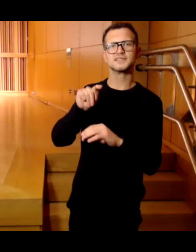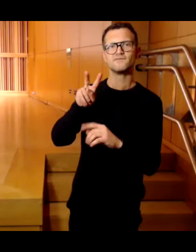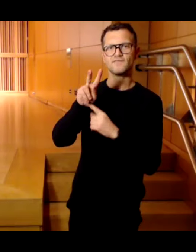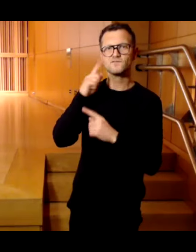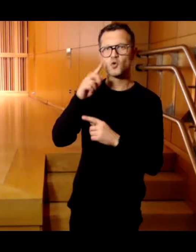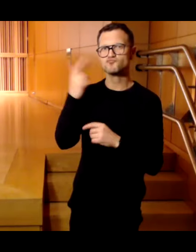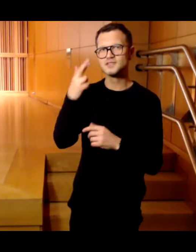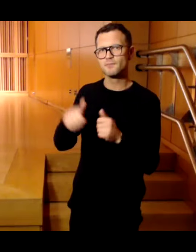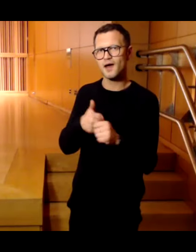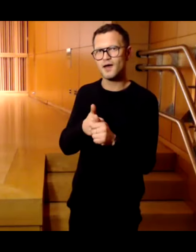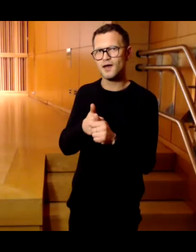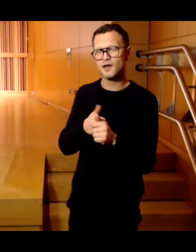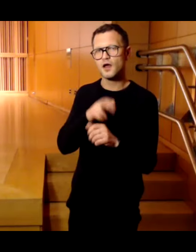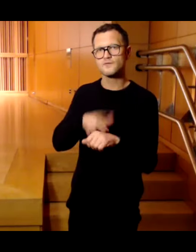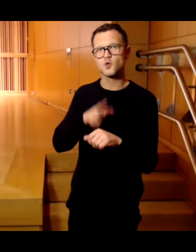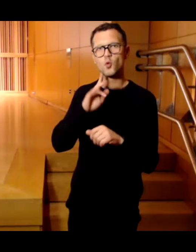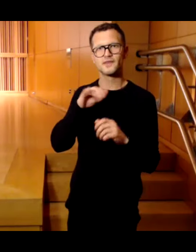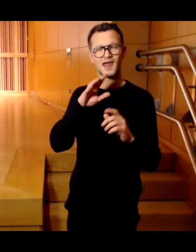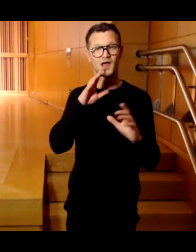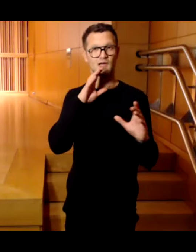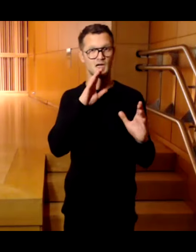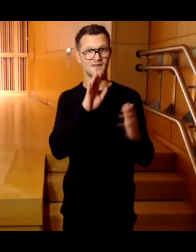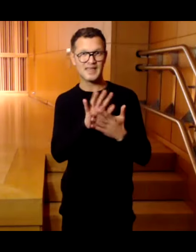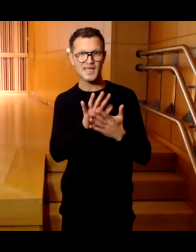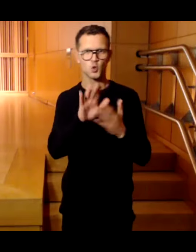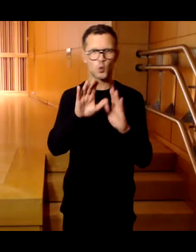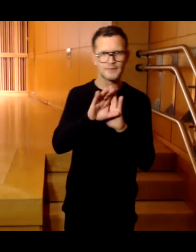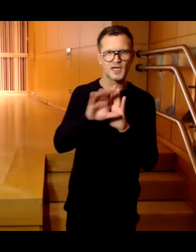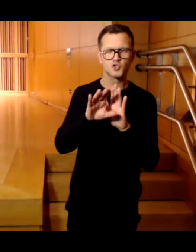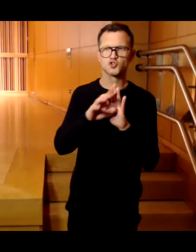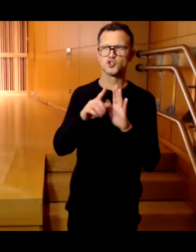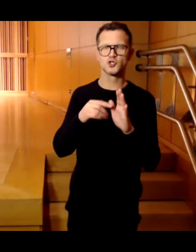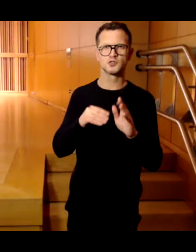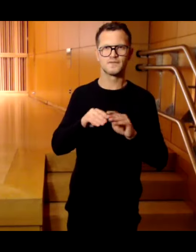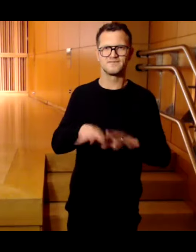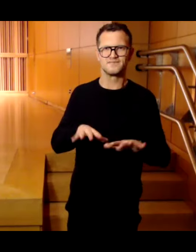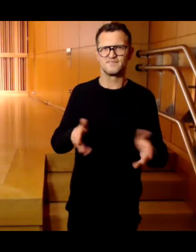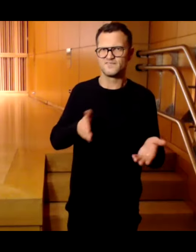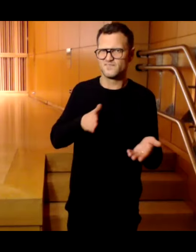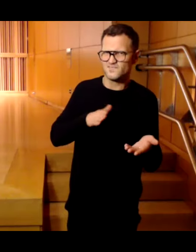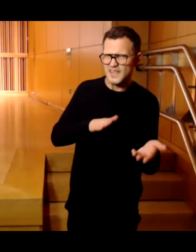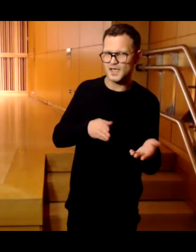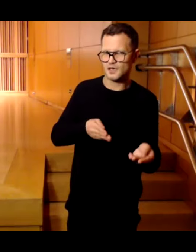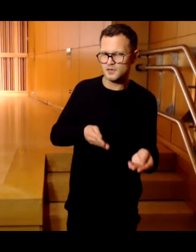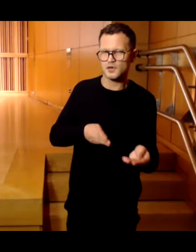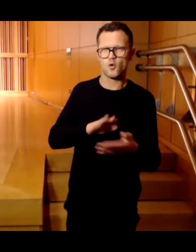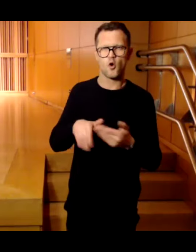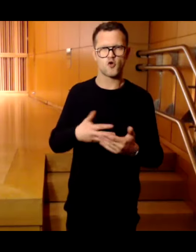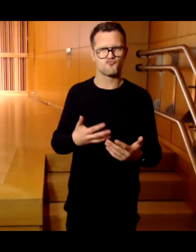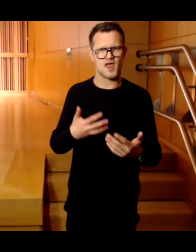Of course, these images feed both the sense of rage on desire for revenge that underwrites so much within the contemporary conservative movement.